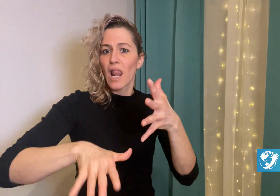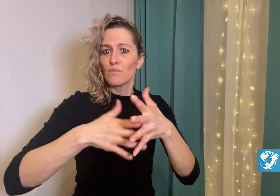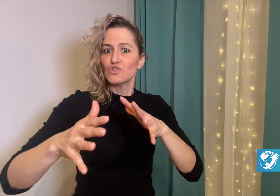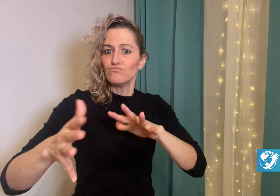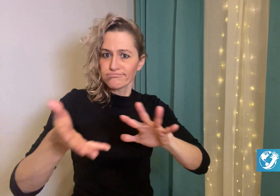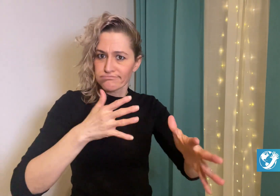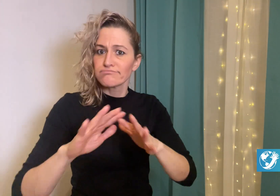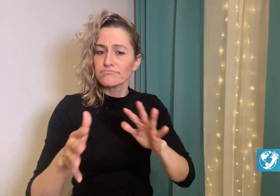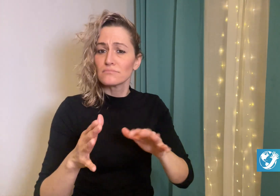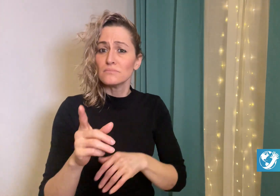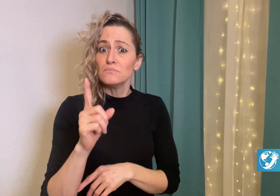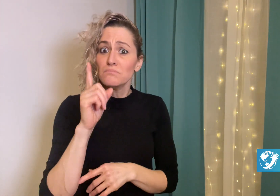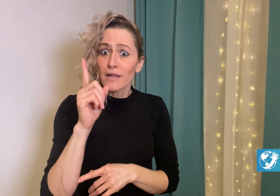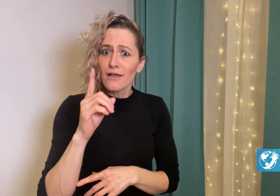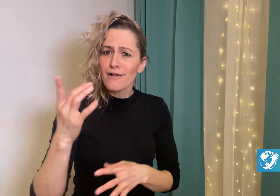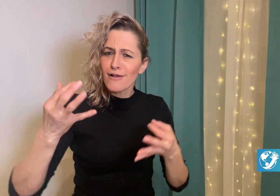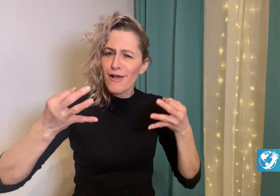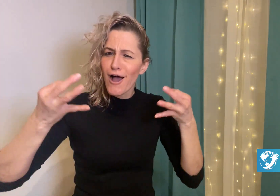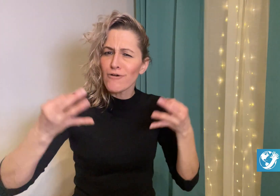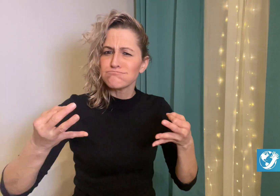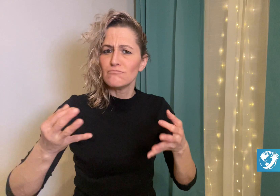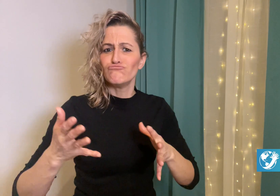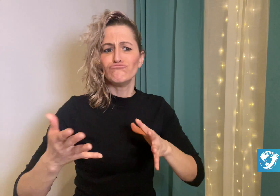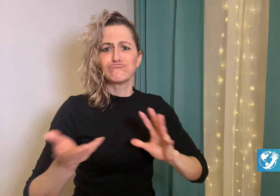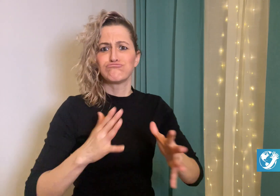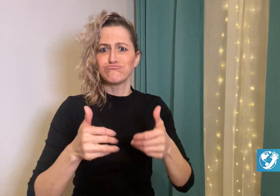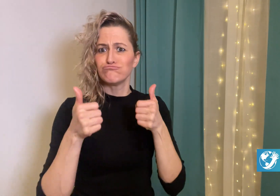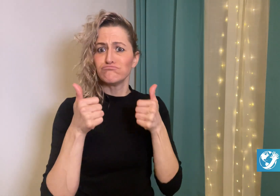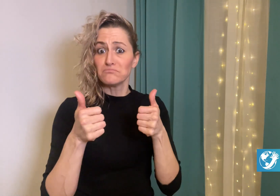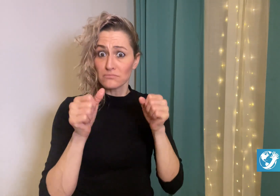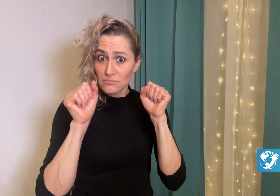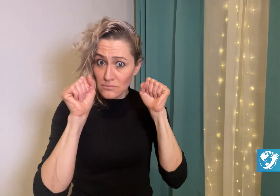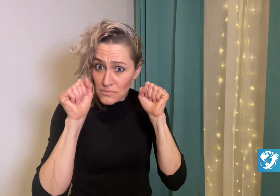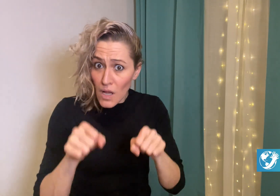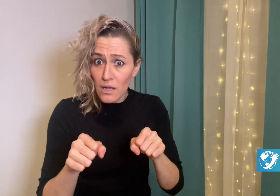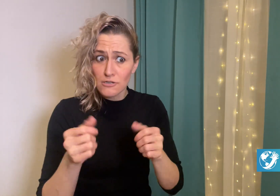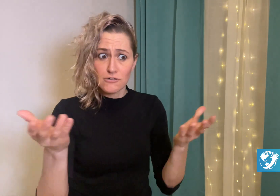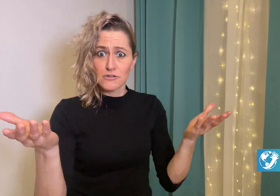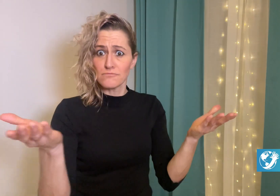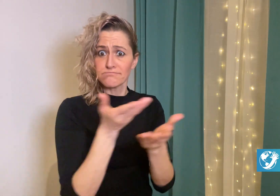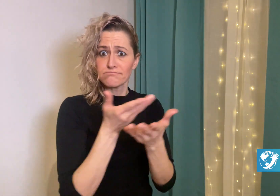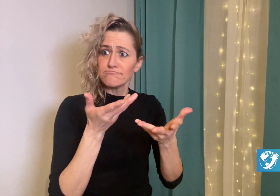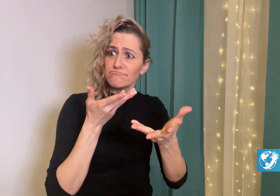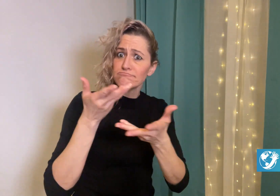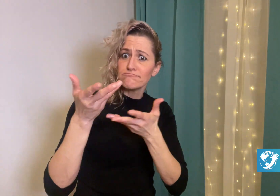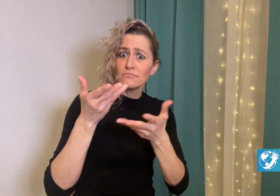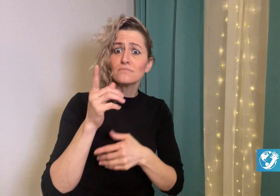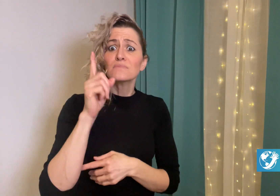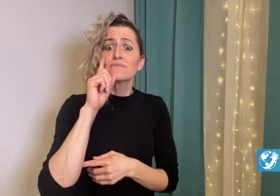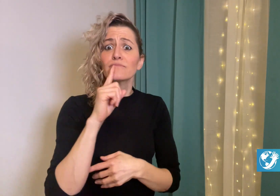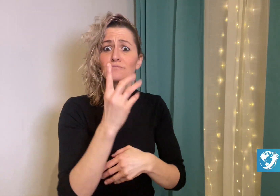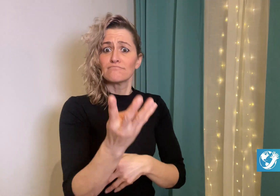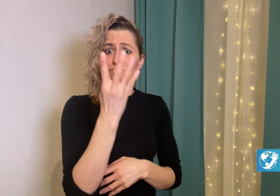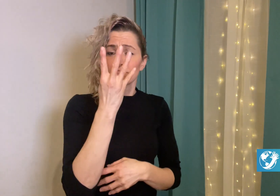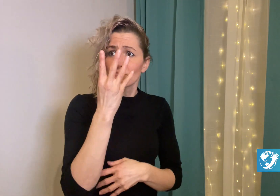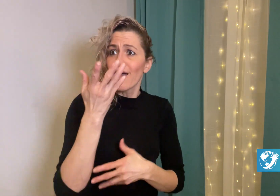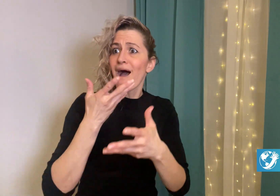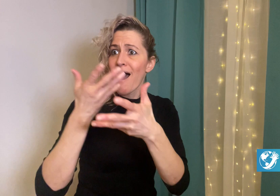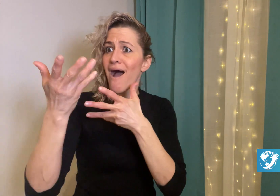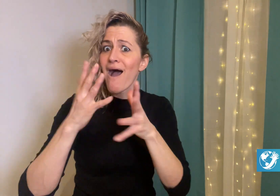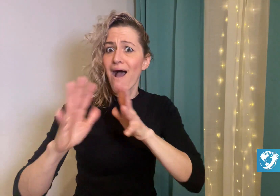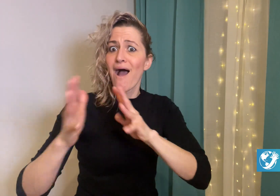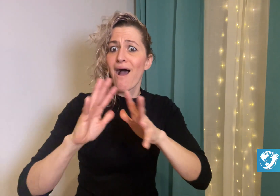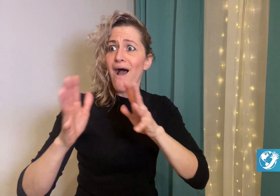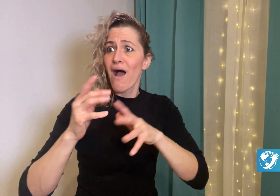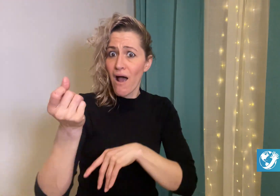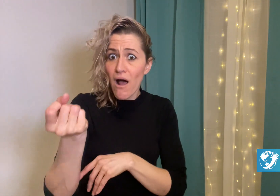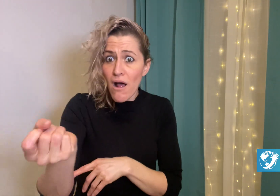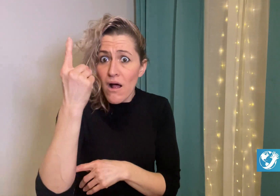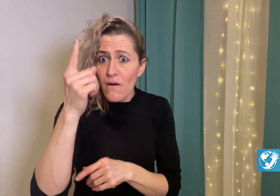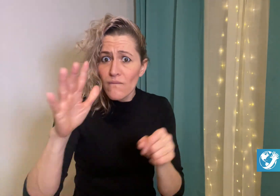but are they fluent and will Deaf prisoners understand them fully?